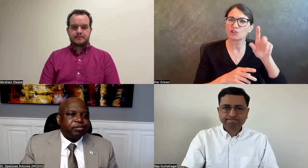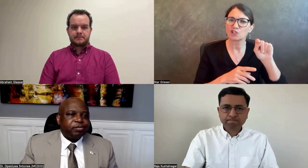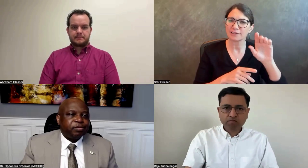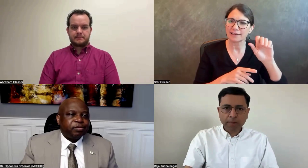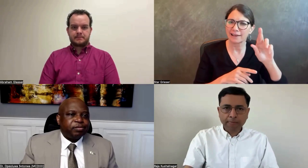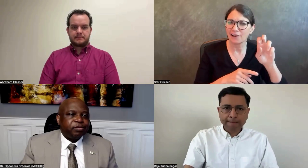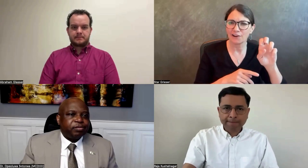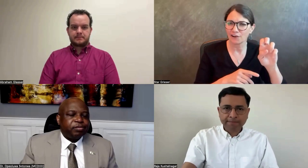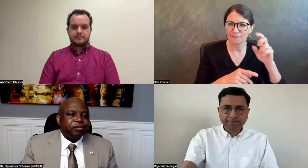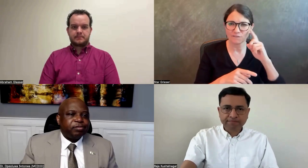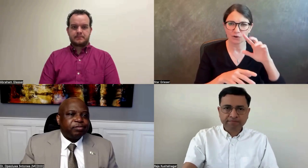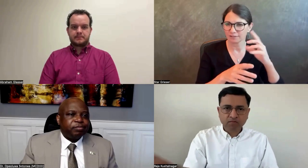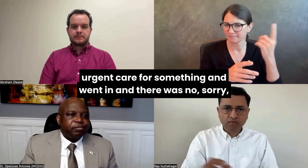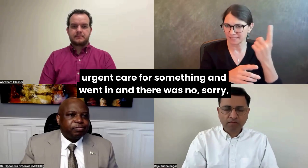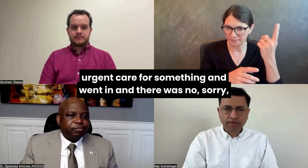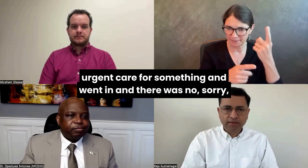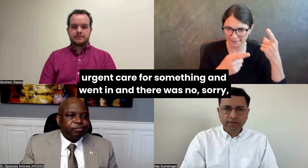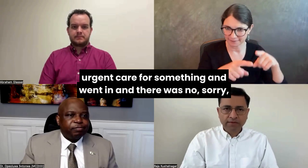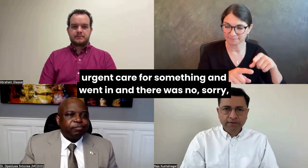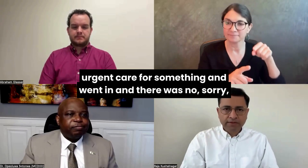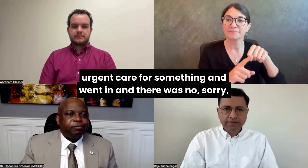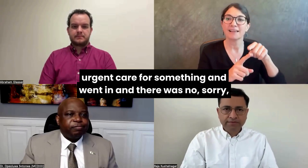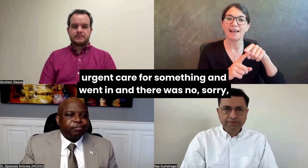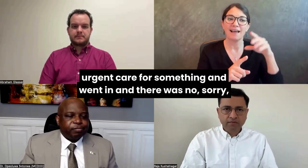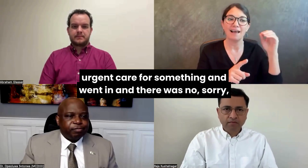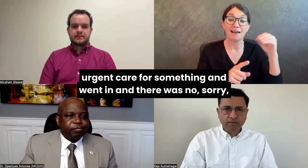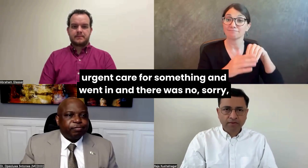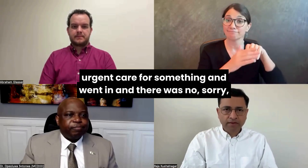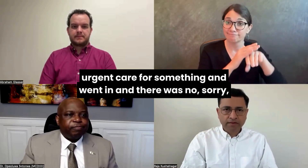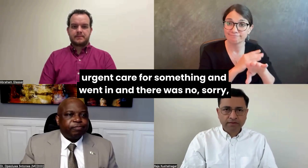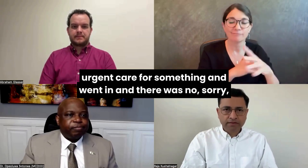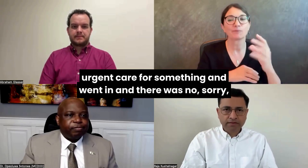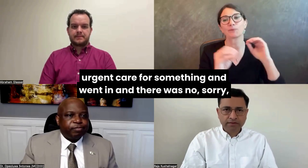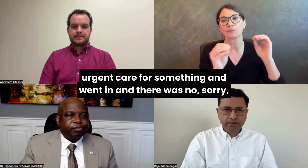urgent care for something and went in and there was no, sorry,